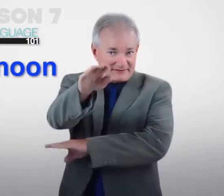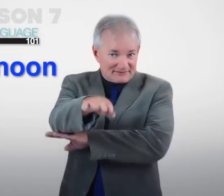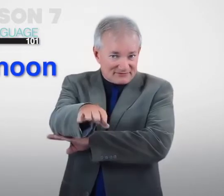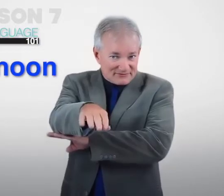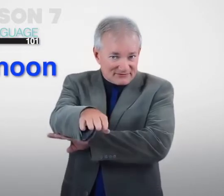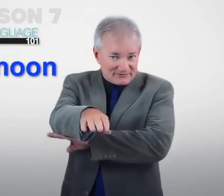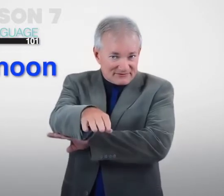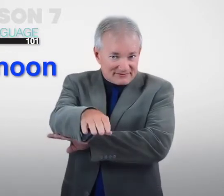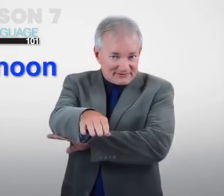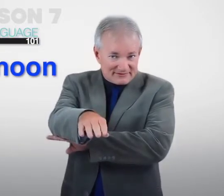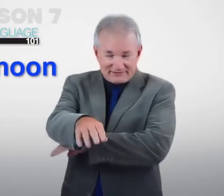Afternoon.